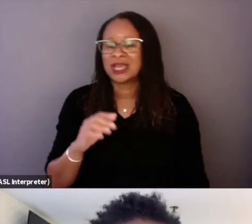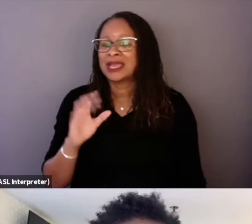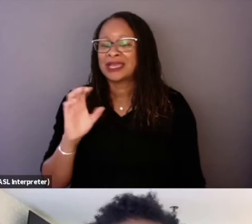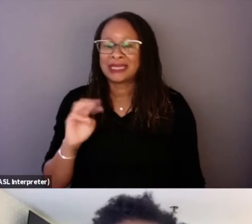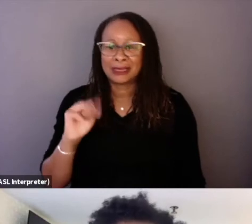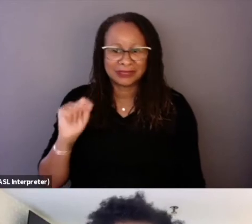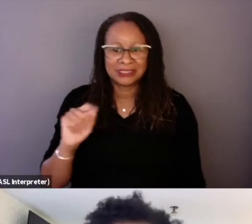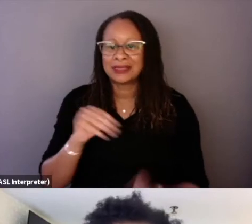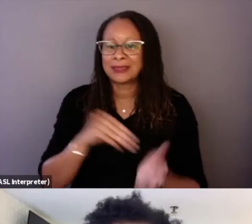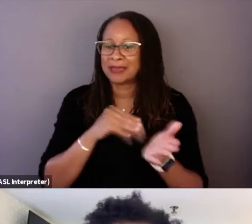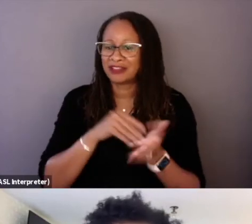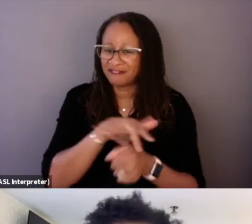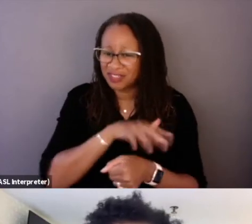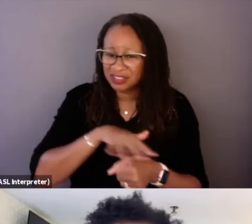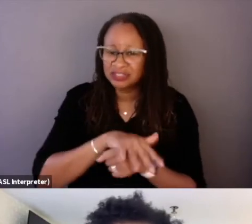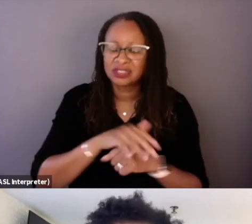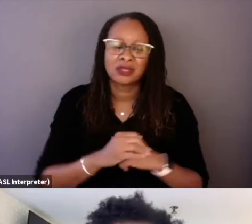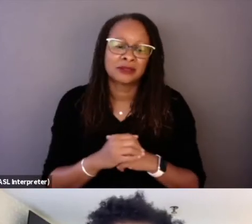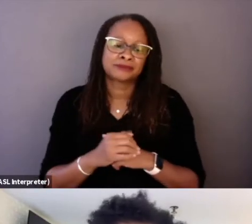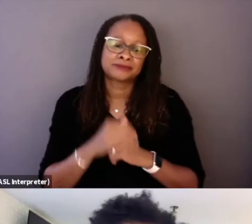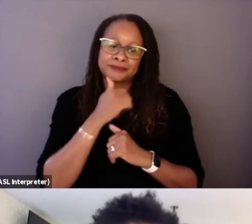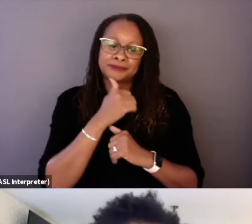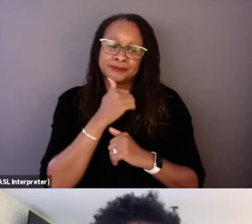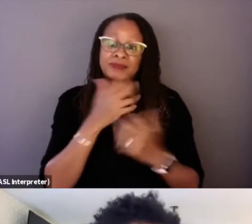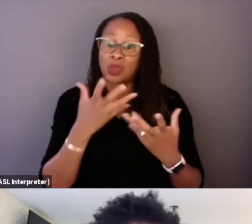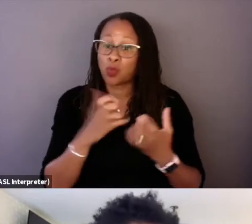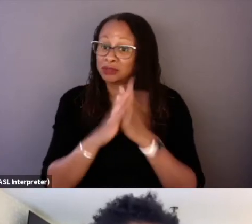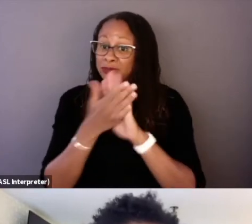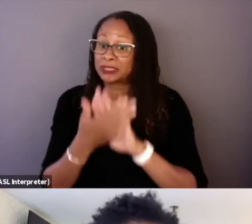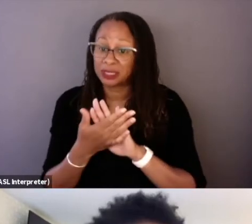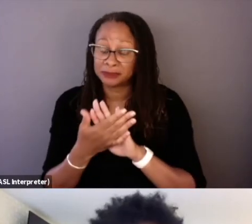and, you know, was wanting to move forward in that field,